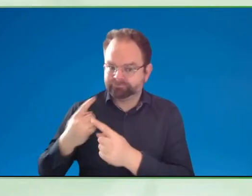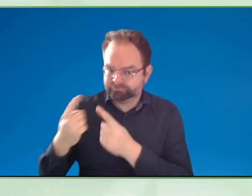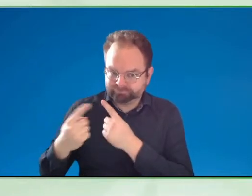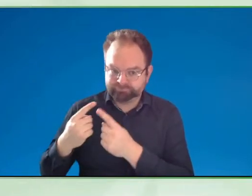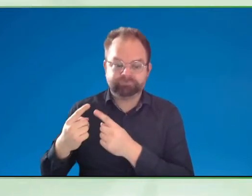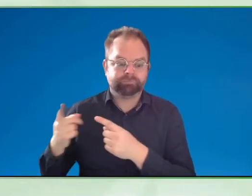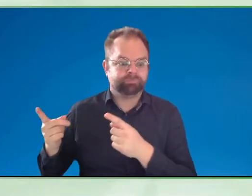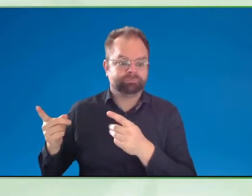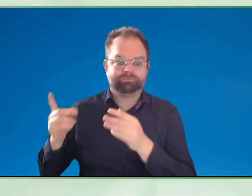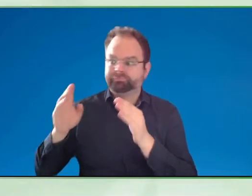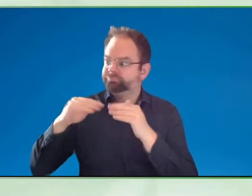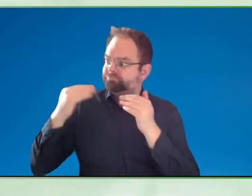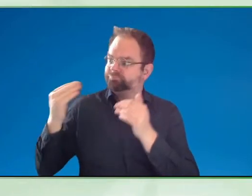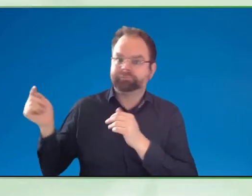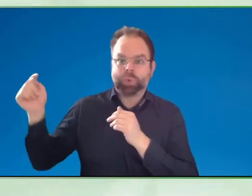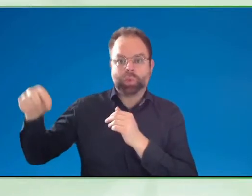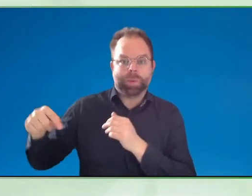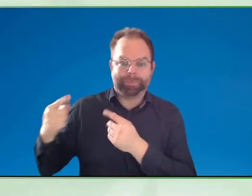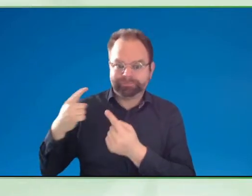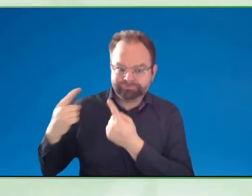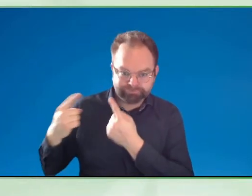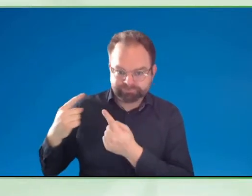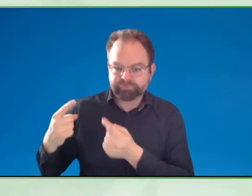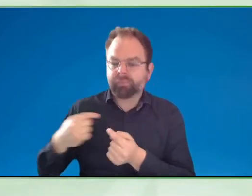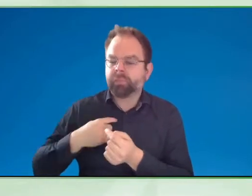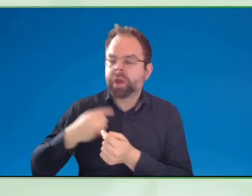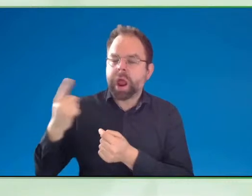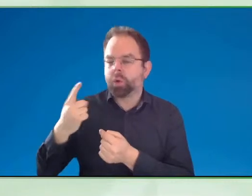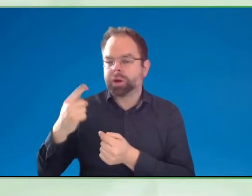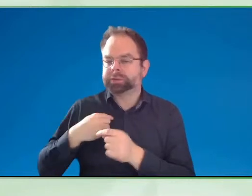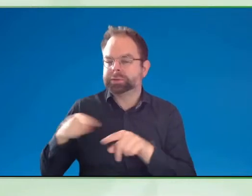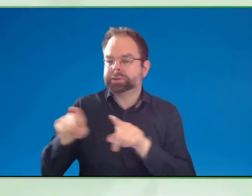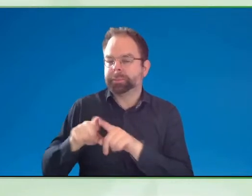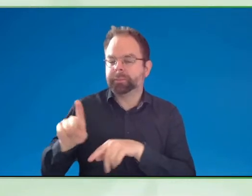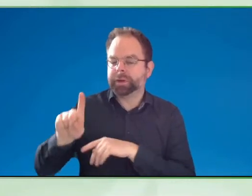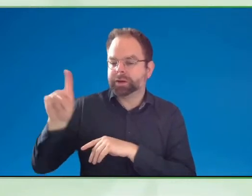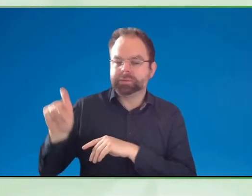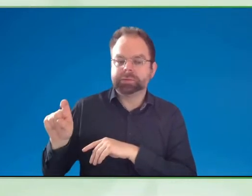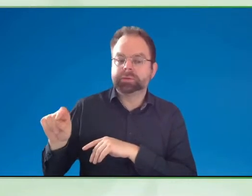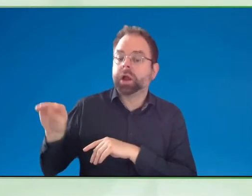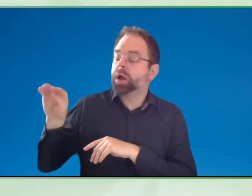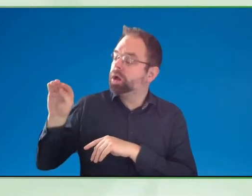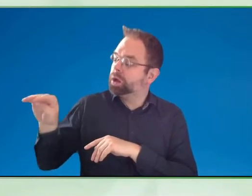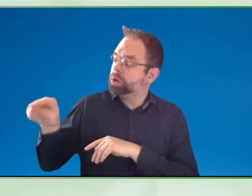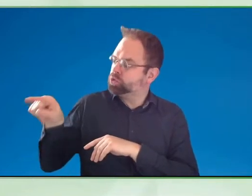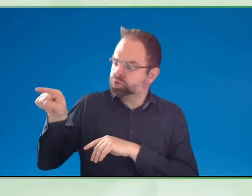The first one is to support students with disabilities in Iraq because